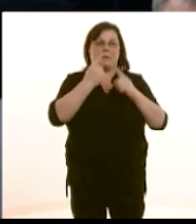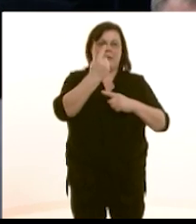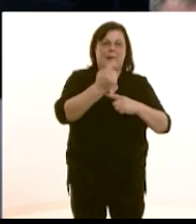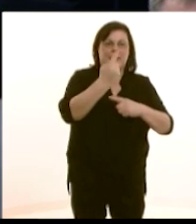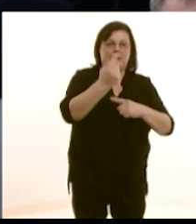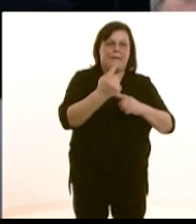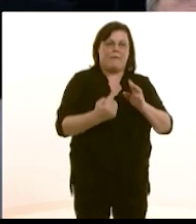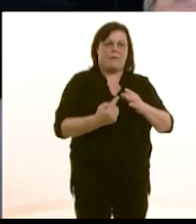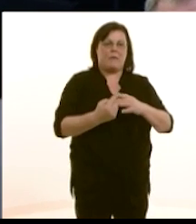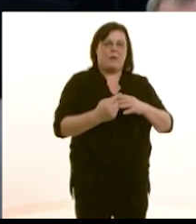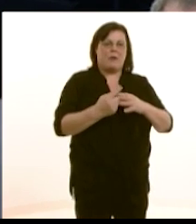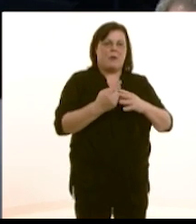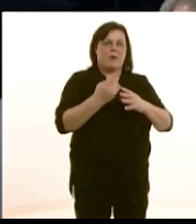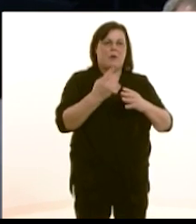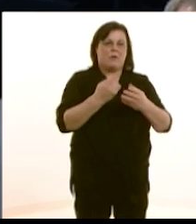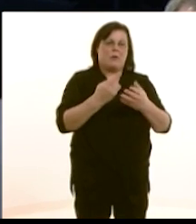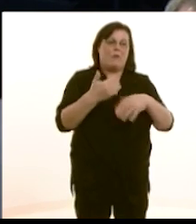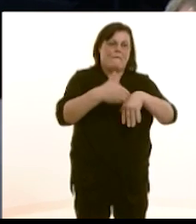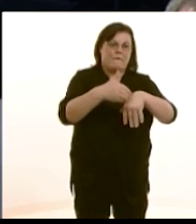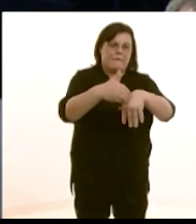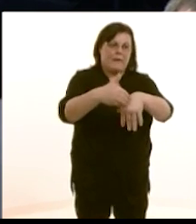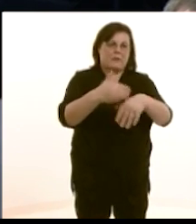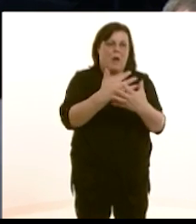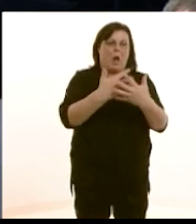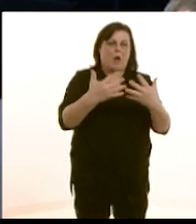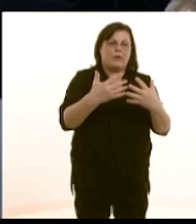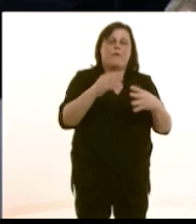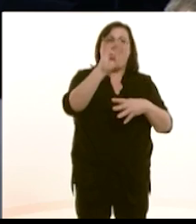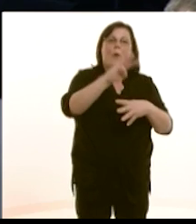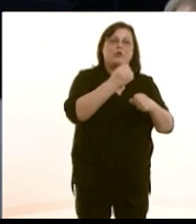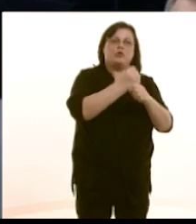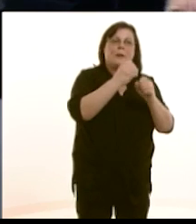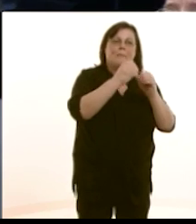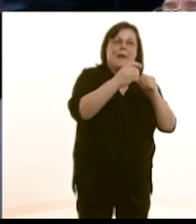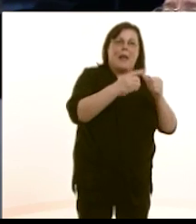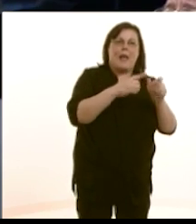one single institutionóa measurable impact on Walesís GVA and Walesís export figures.